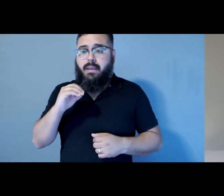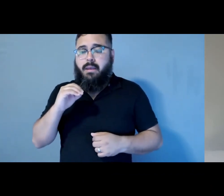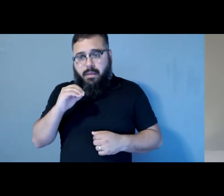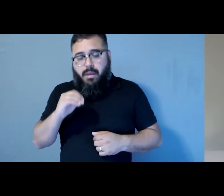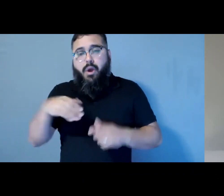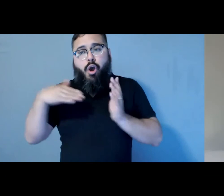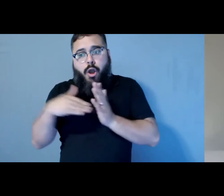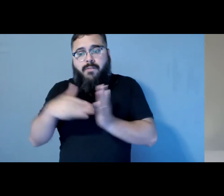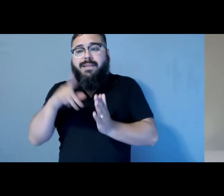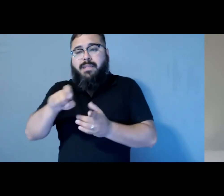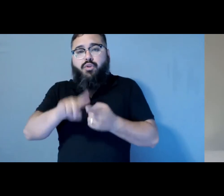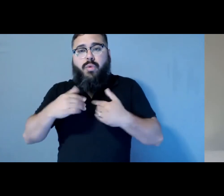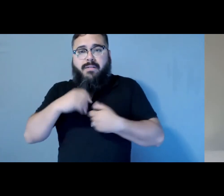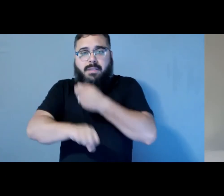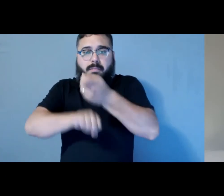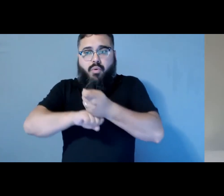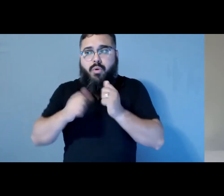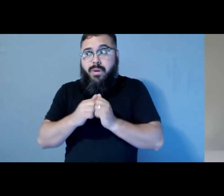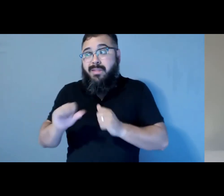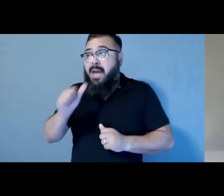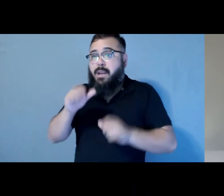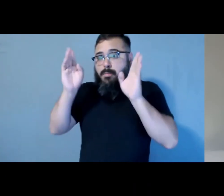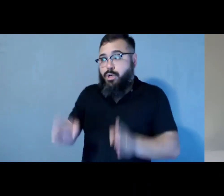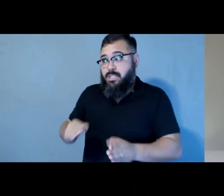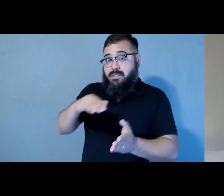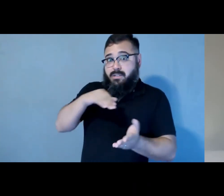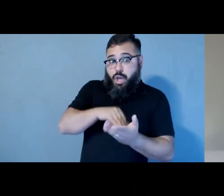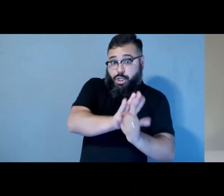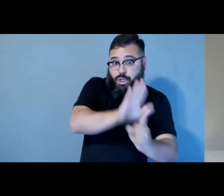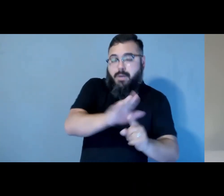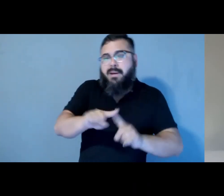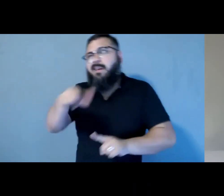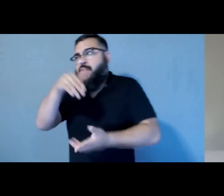by not just perhaps one's own doctor, but other doctors as well, but it does seem like there are ways